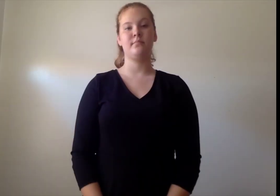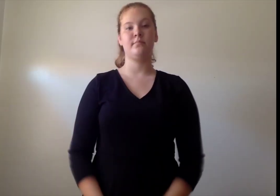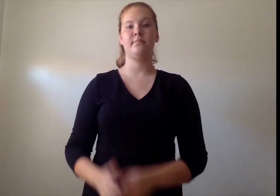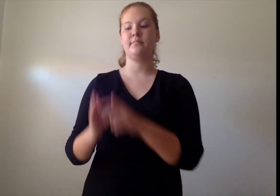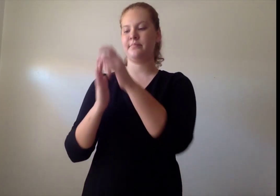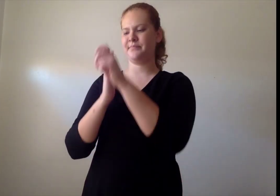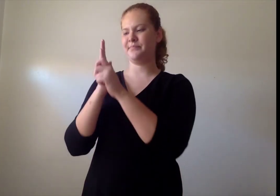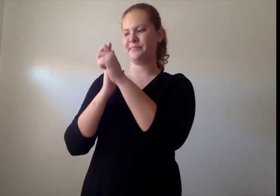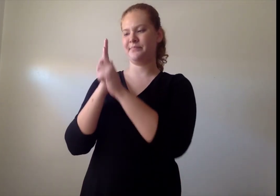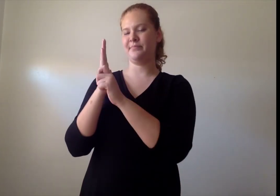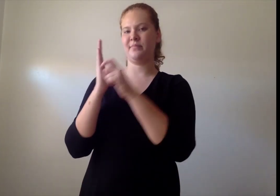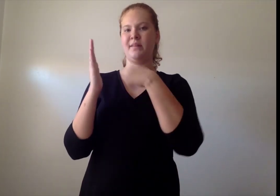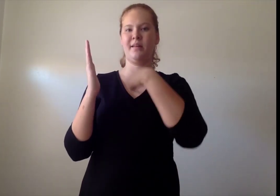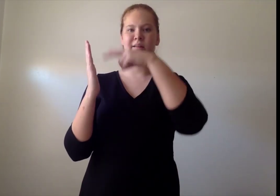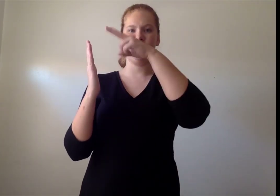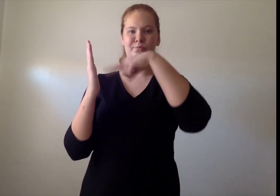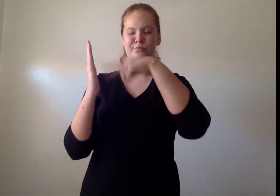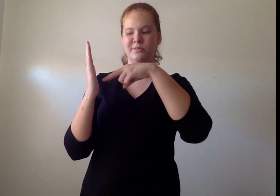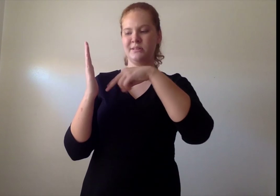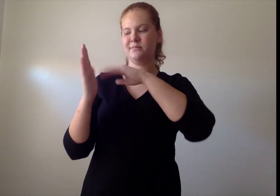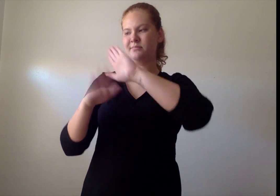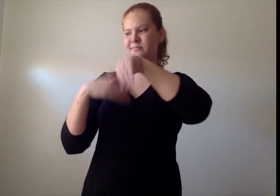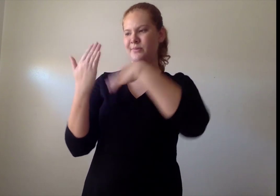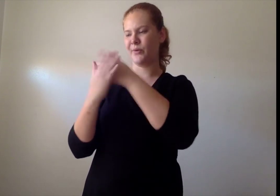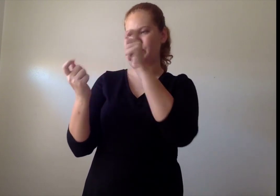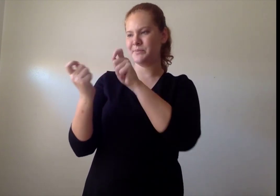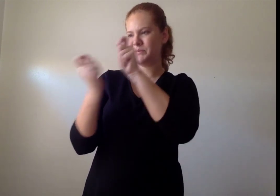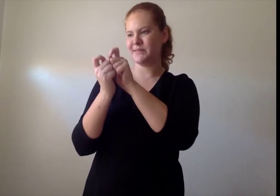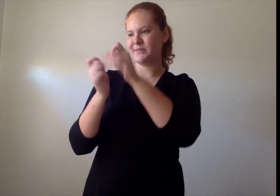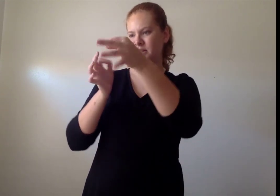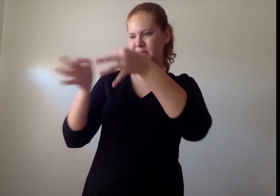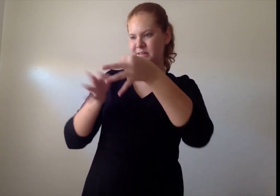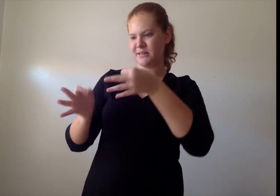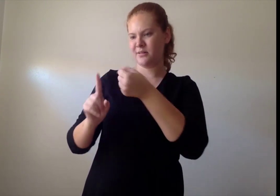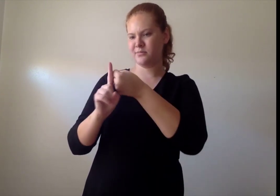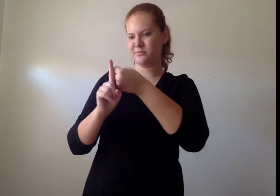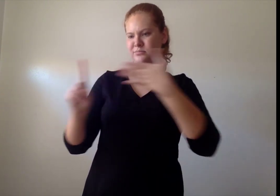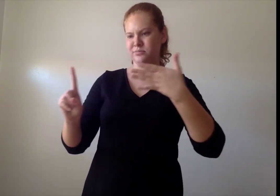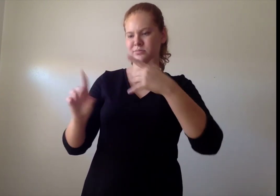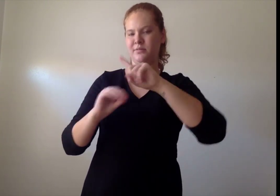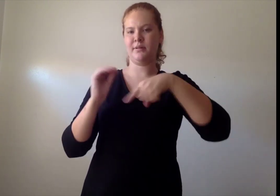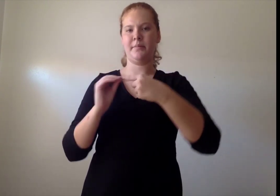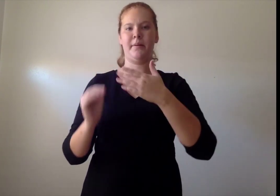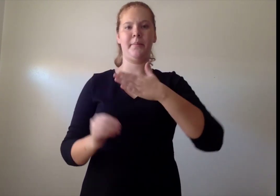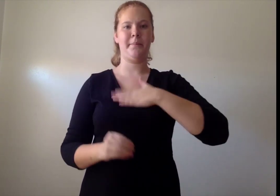Brooke Cordova: And then, at the bottom of the article, after I learned about the graphic details of my own